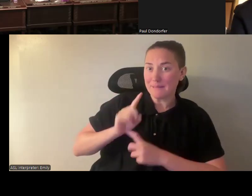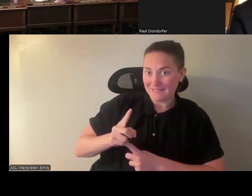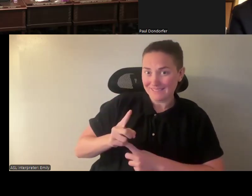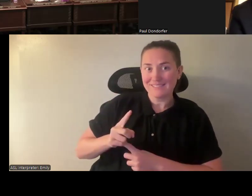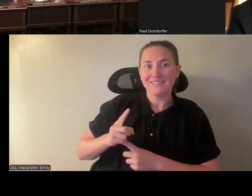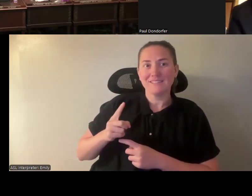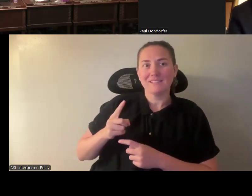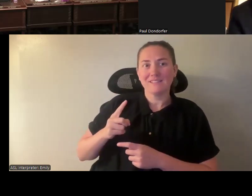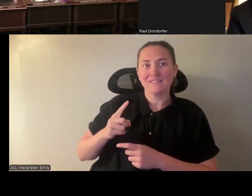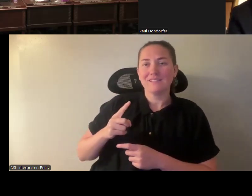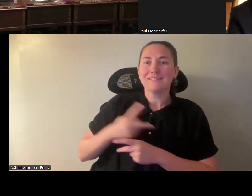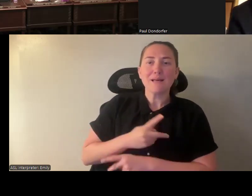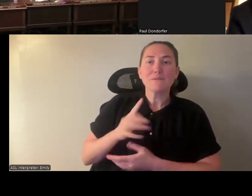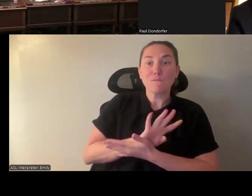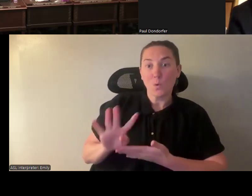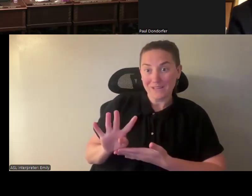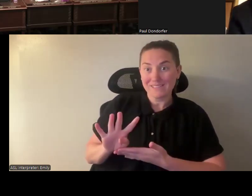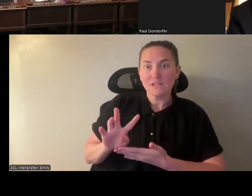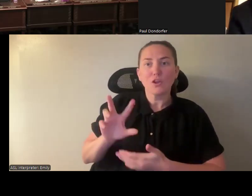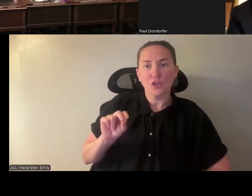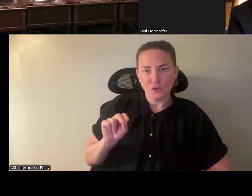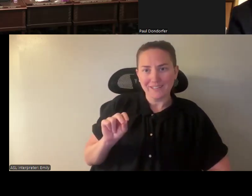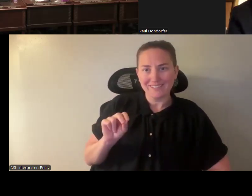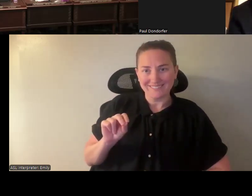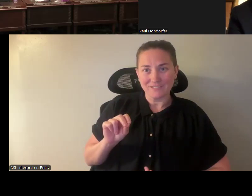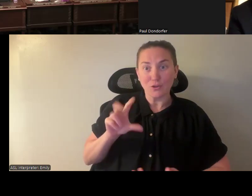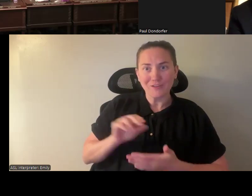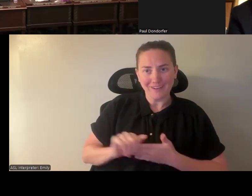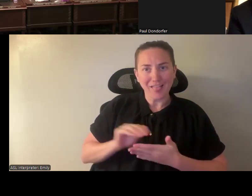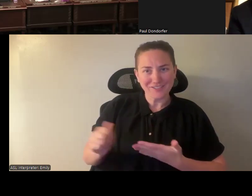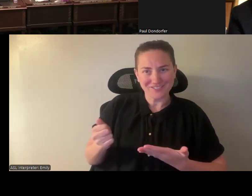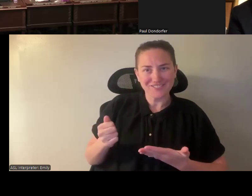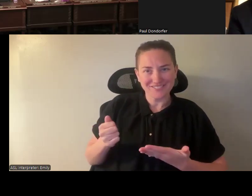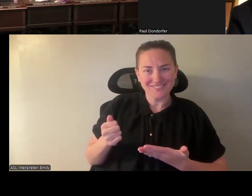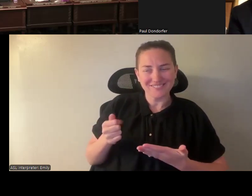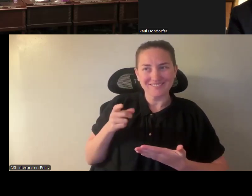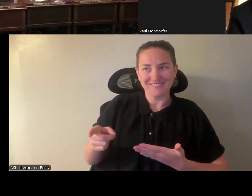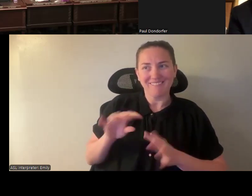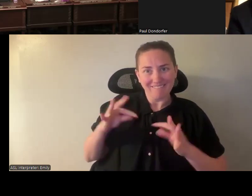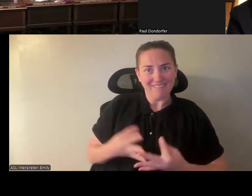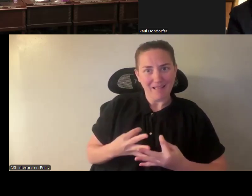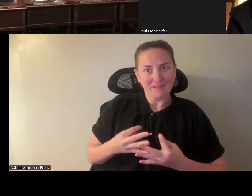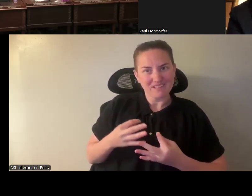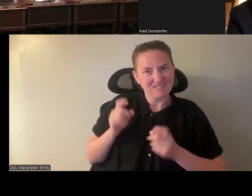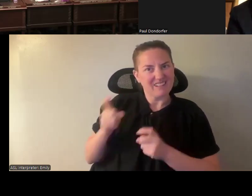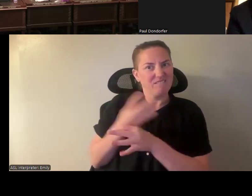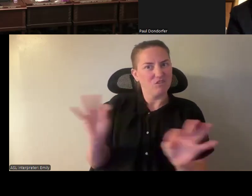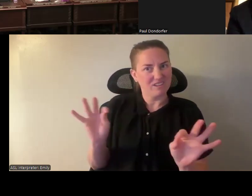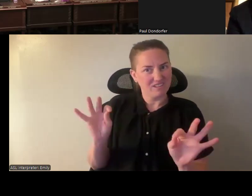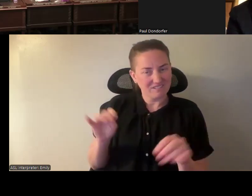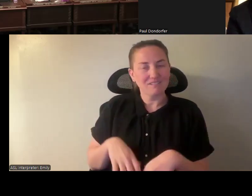or times four weeks is 30 So that's $30 that the families were given free Now we have seven